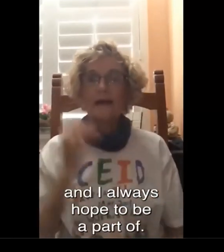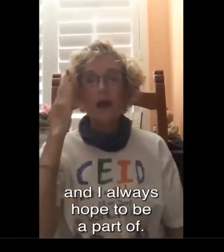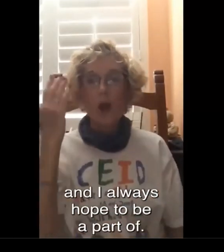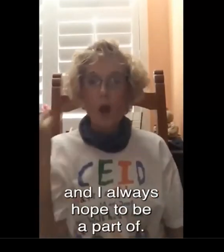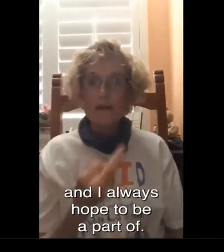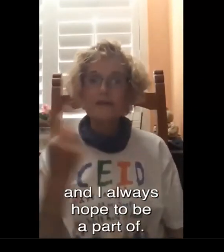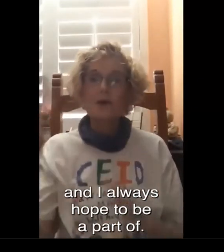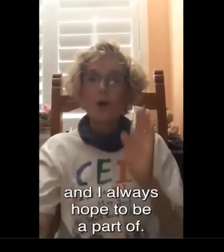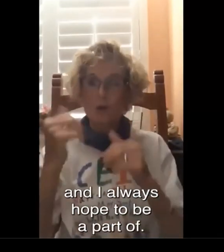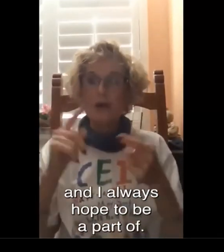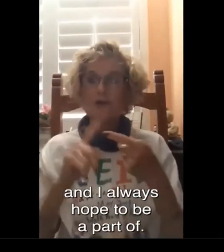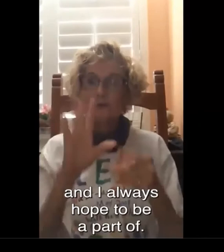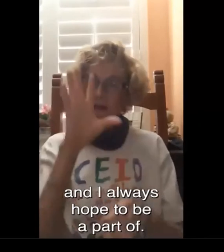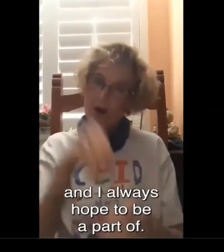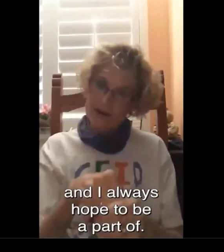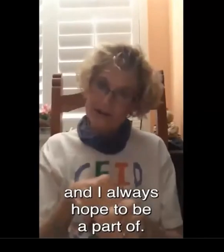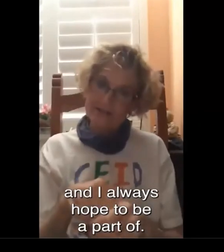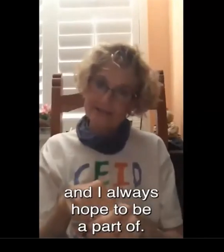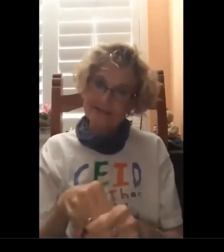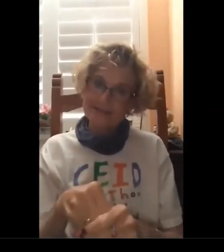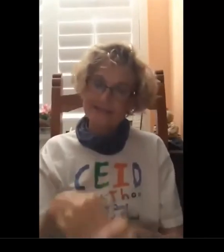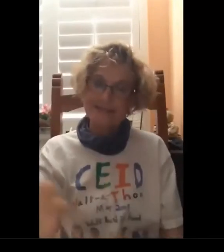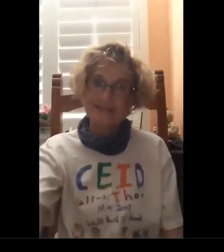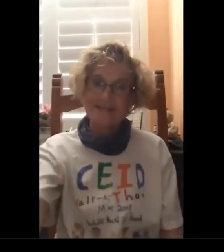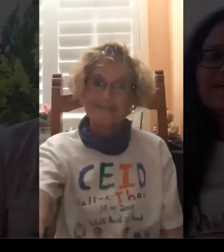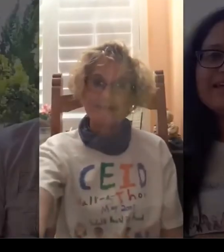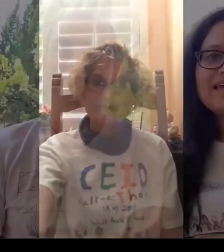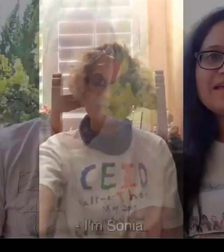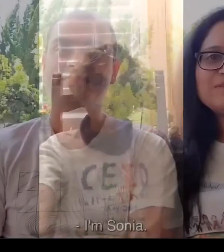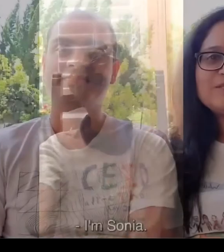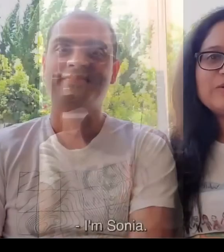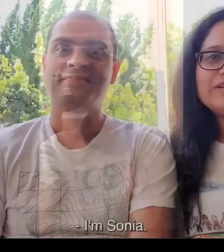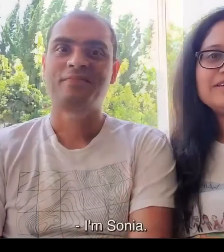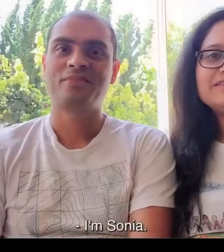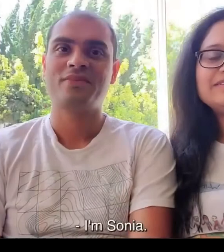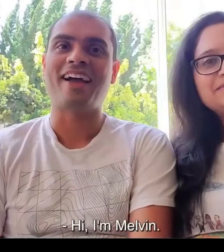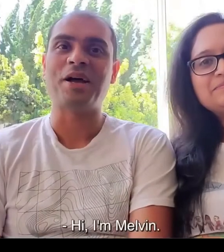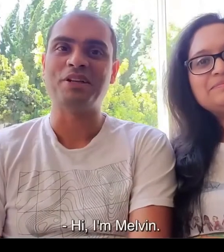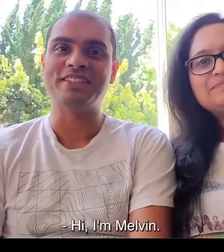and I always hope to be a part of. I'm Sonia. Hi, I'm Melvin.